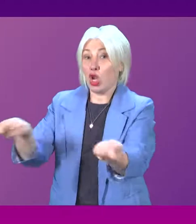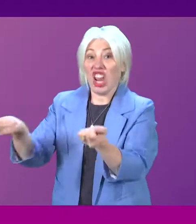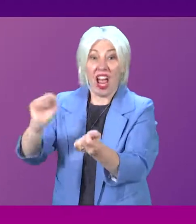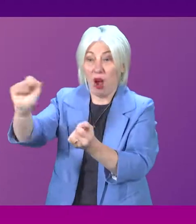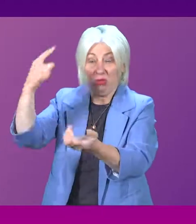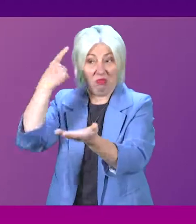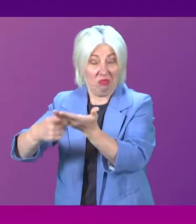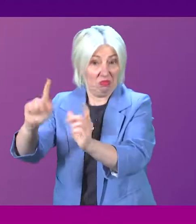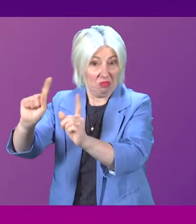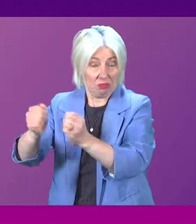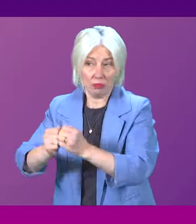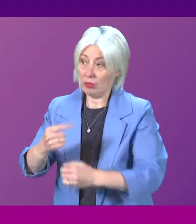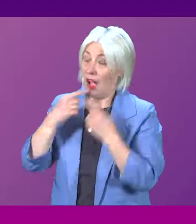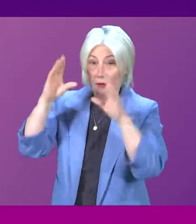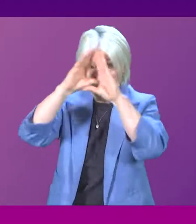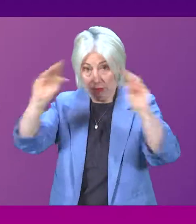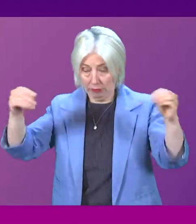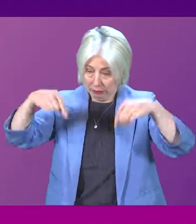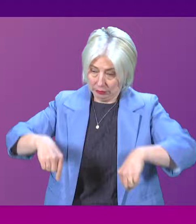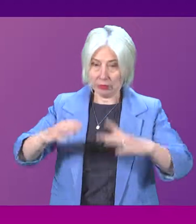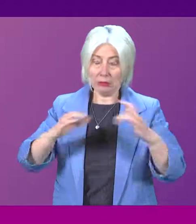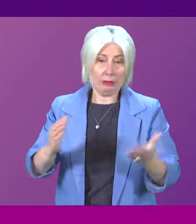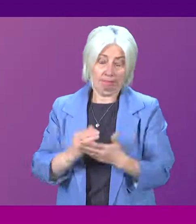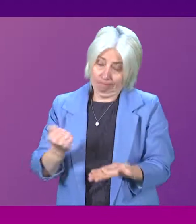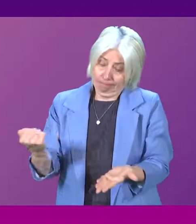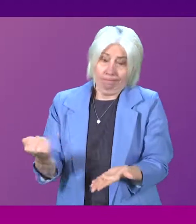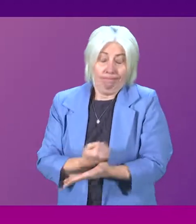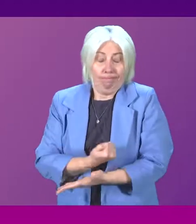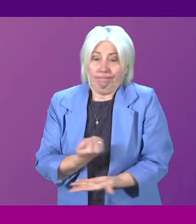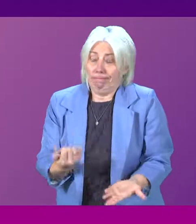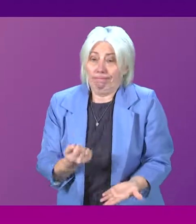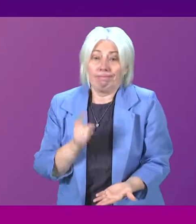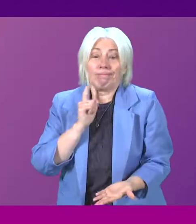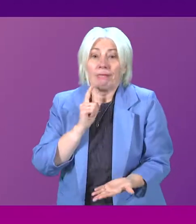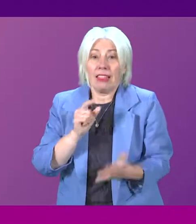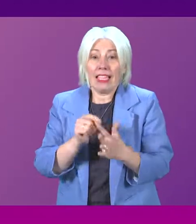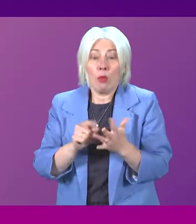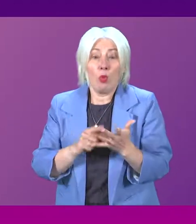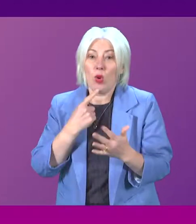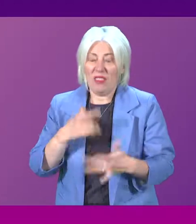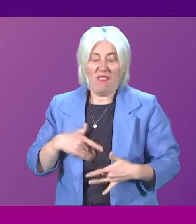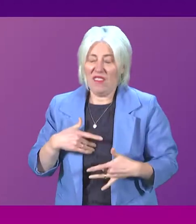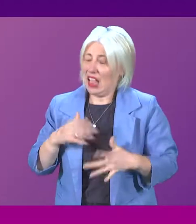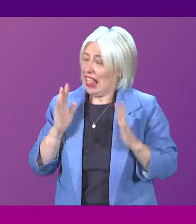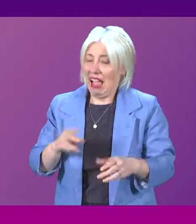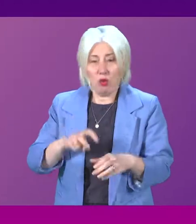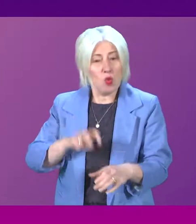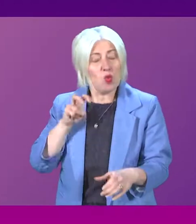As I have indicated to the Parliament, I very much regret the fact that Lady Poole felt it necessary to tender her resignation.